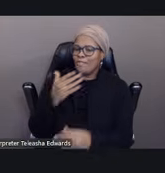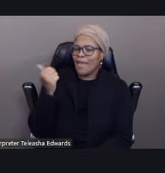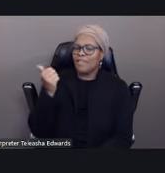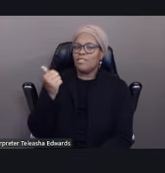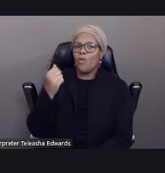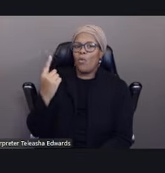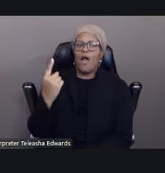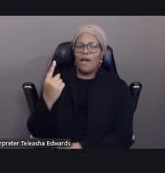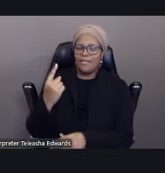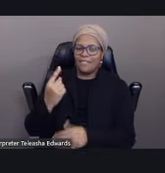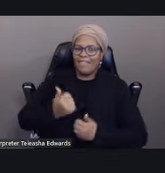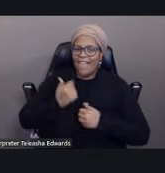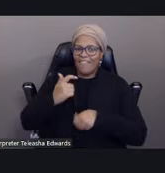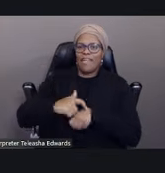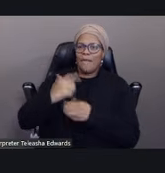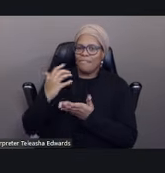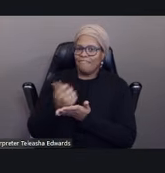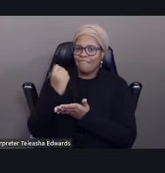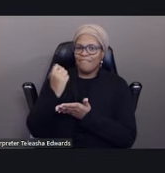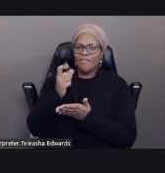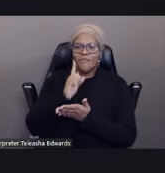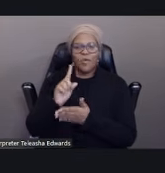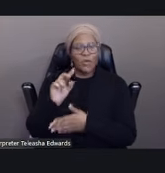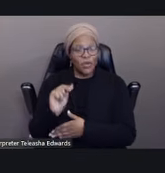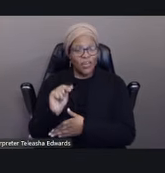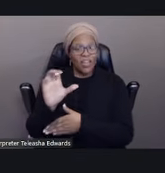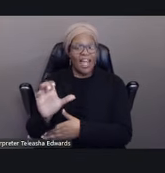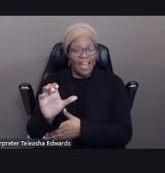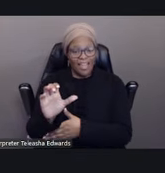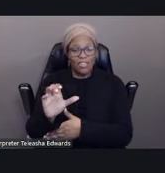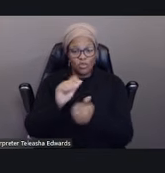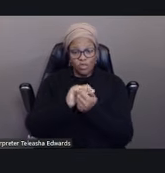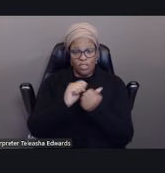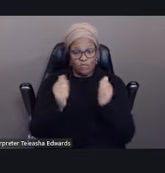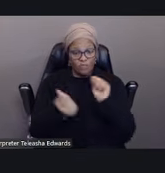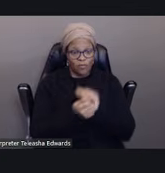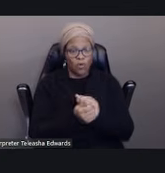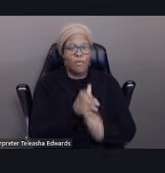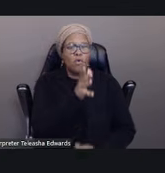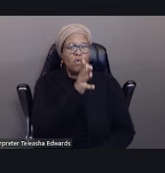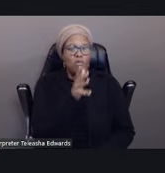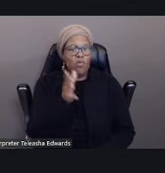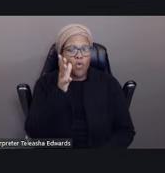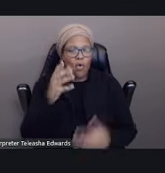opportunity quite honestly for North Carolina to transform rural health. Uh this is a process that